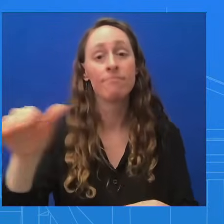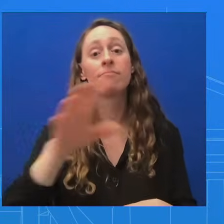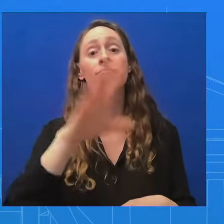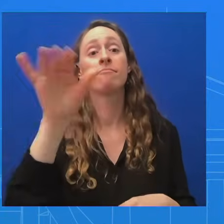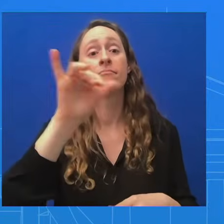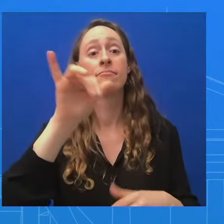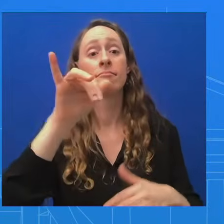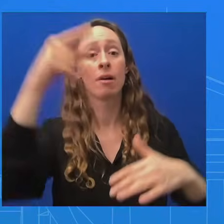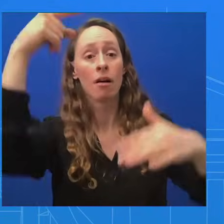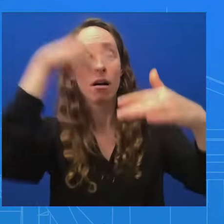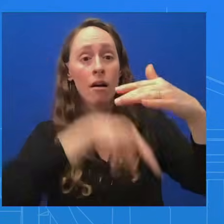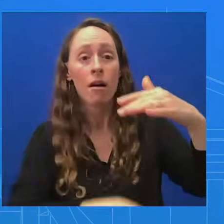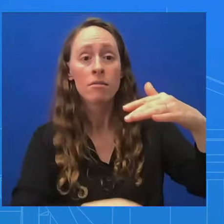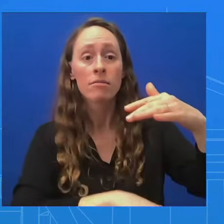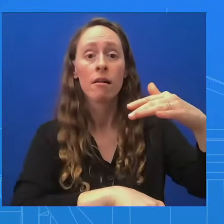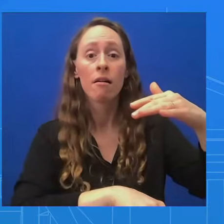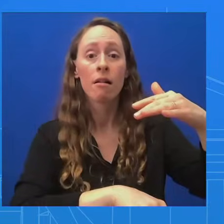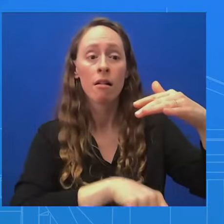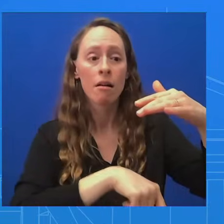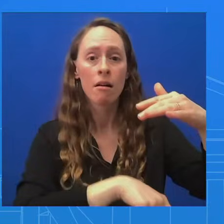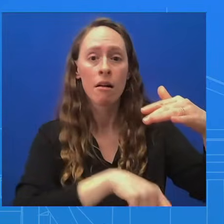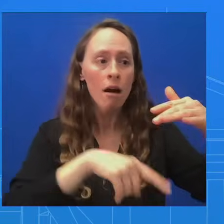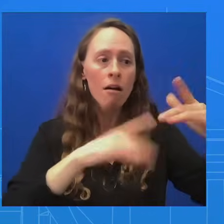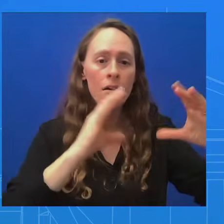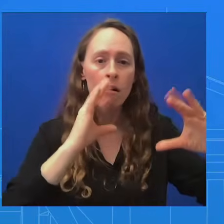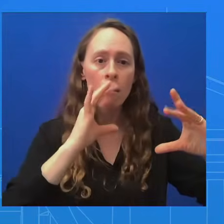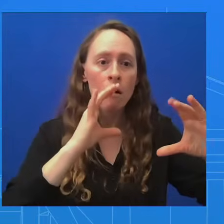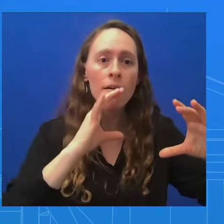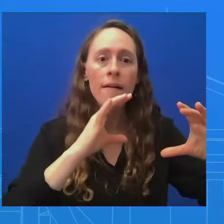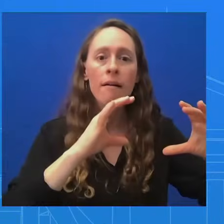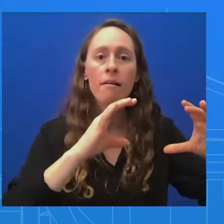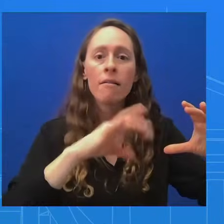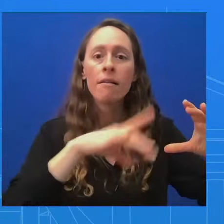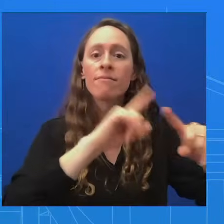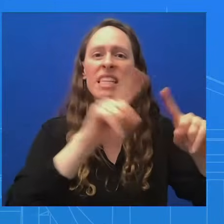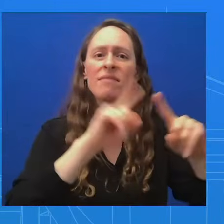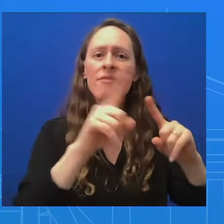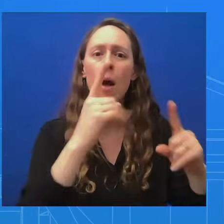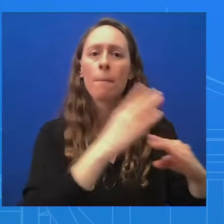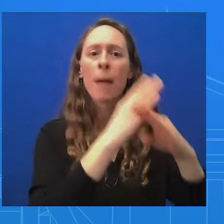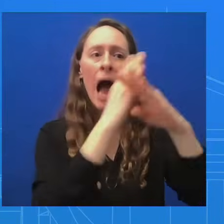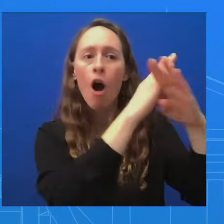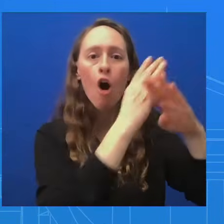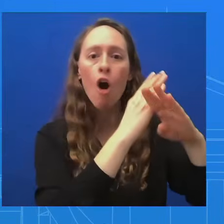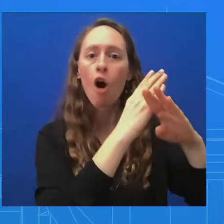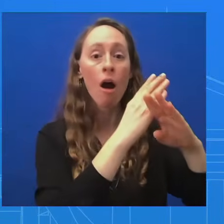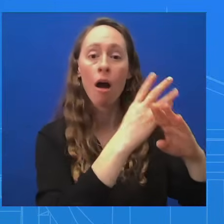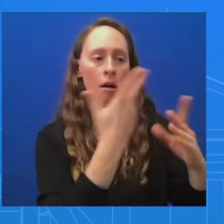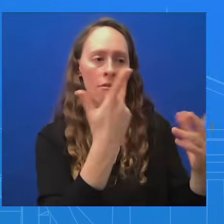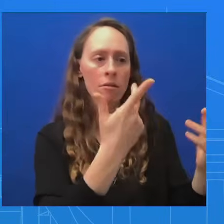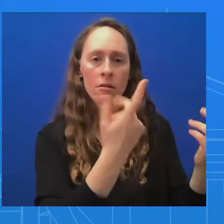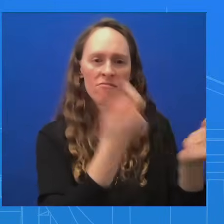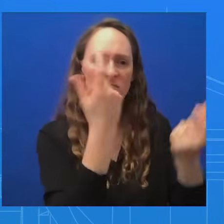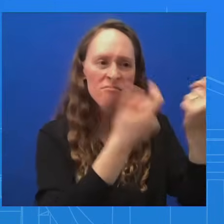Ms. Jean-Pierre: Go ahead. The Press: Oh, okay. John, thanks. Thanks, Karine. When it comes to Prime Minister Netanyahu's comments,